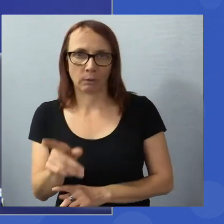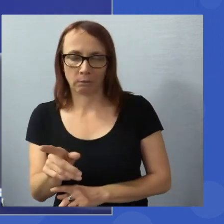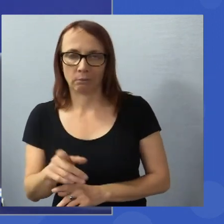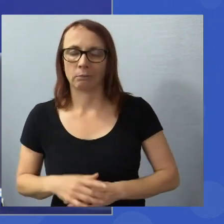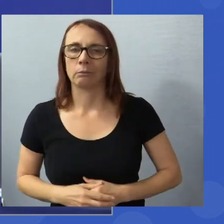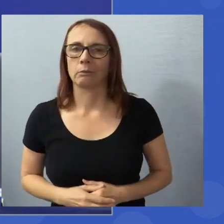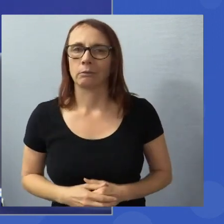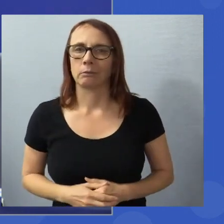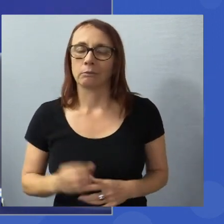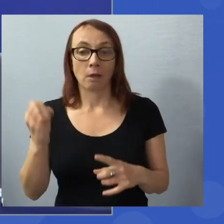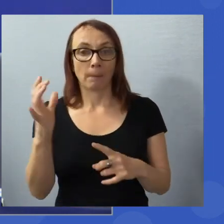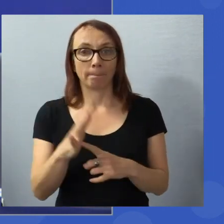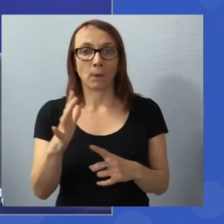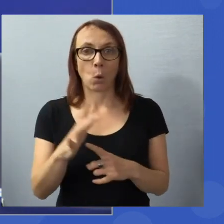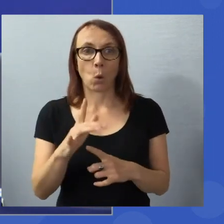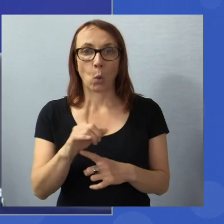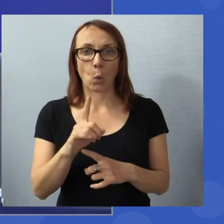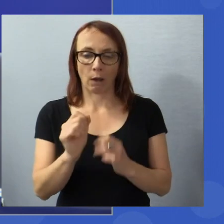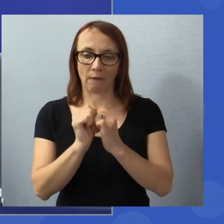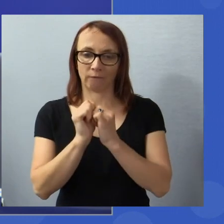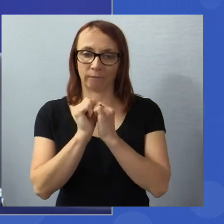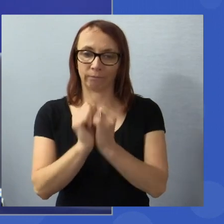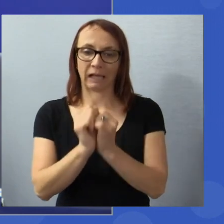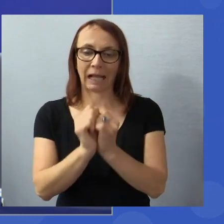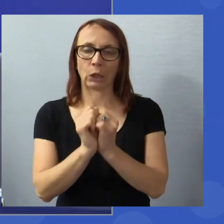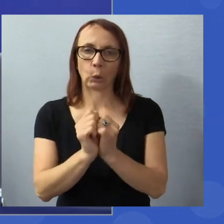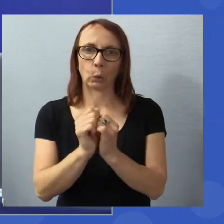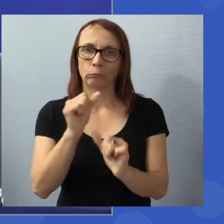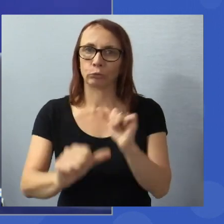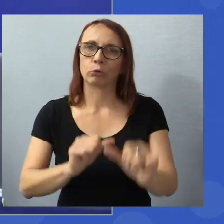most importantly for me the value that has been put on this process and from